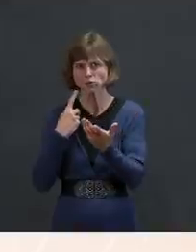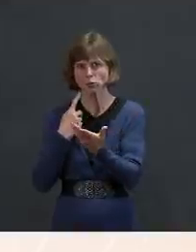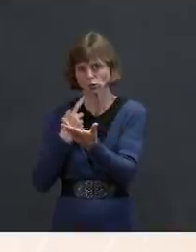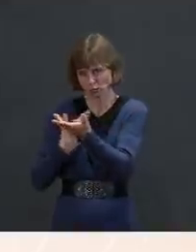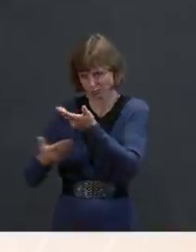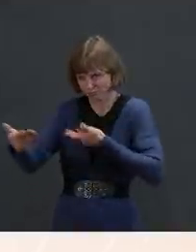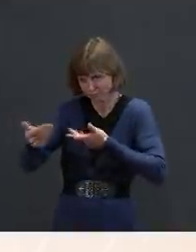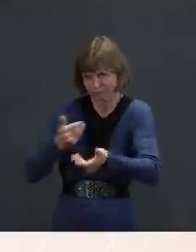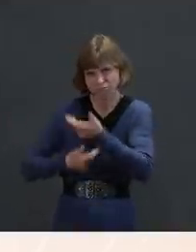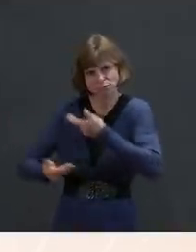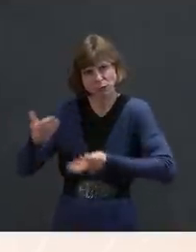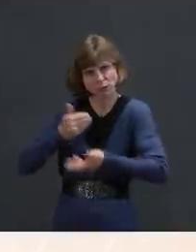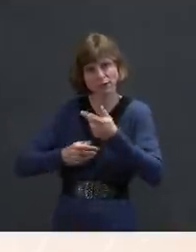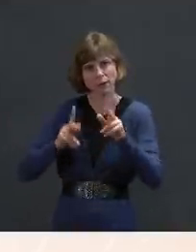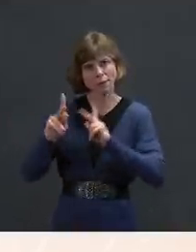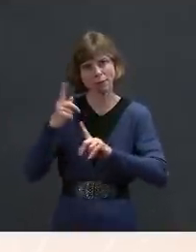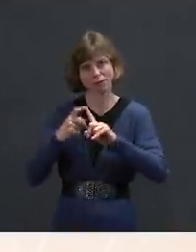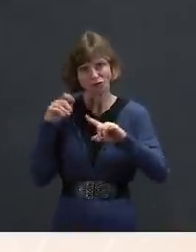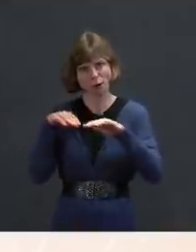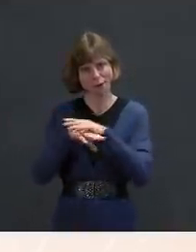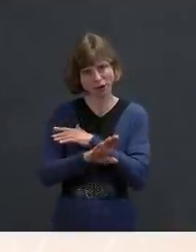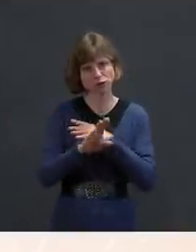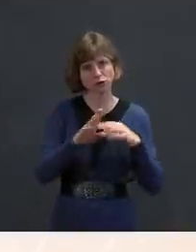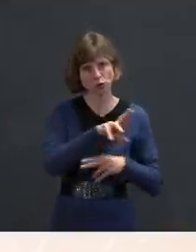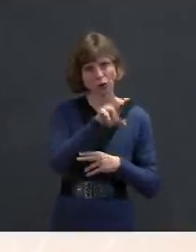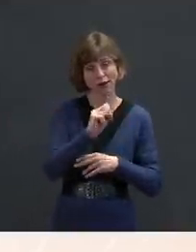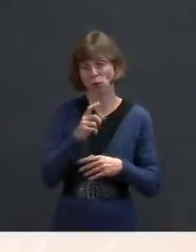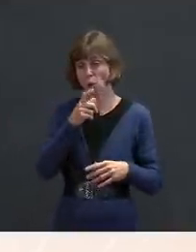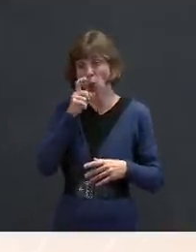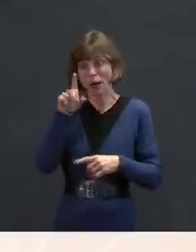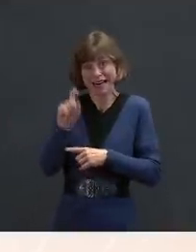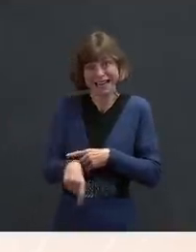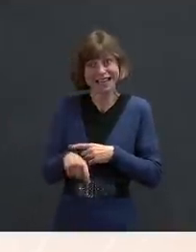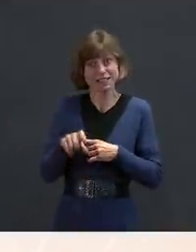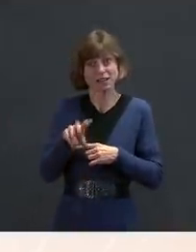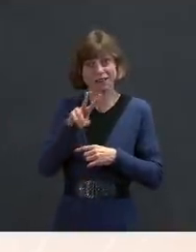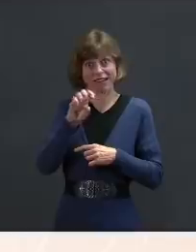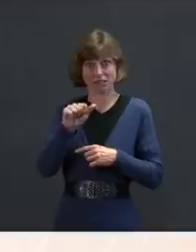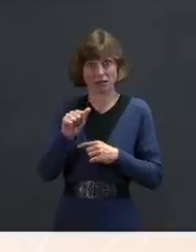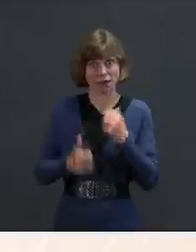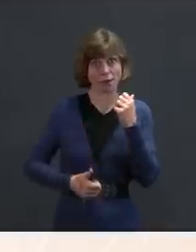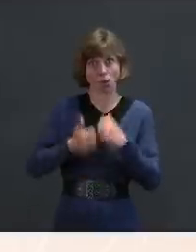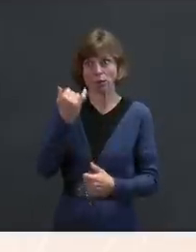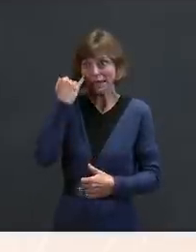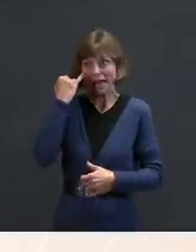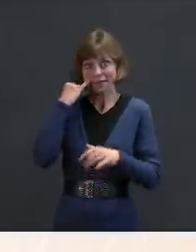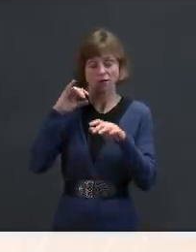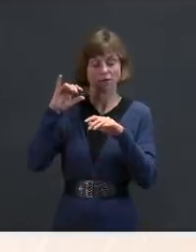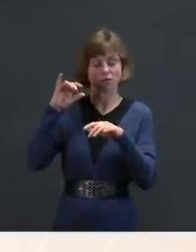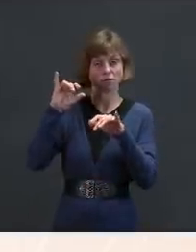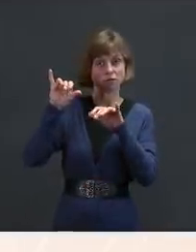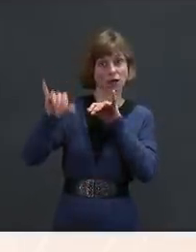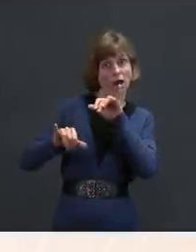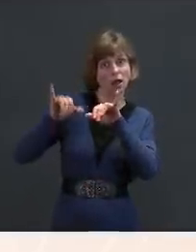those that are most acutely in need by reason of the fact that they have been remaining in Mexico for so long --